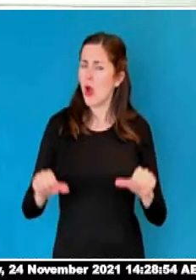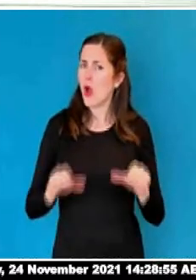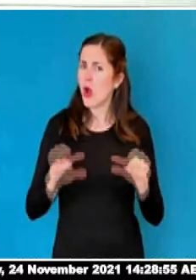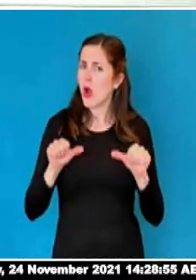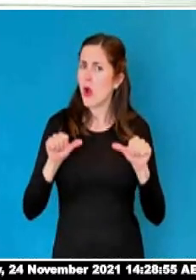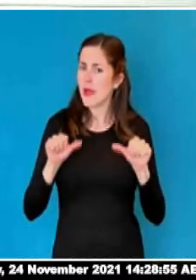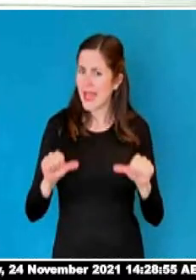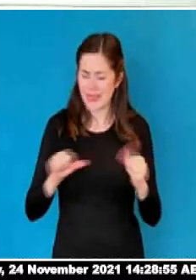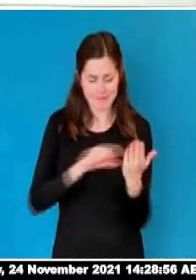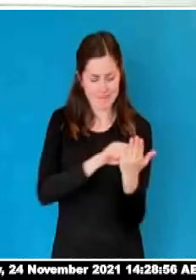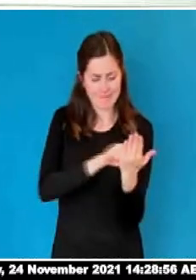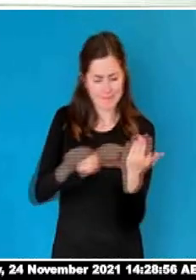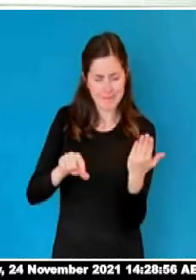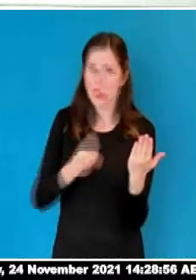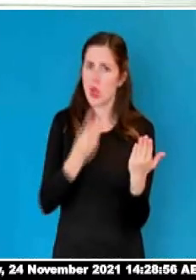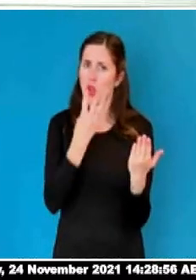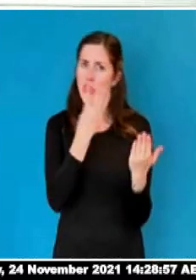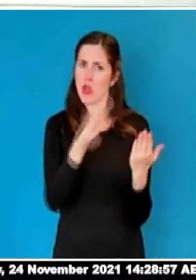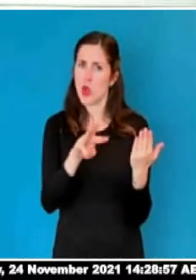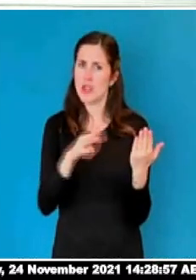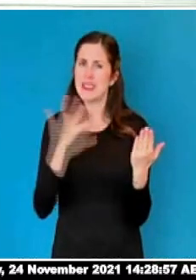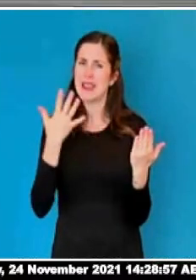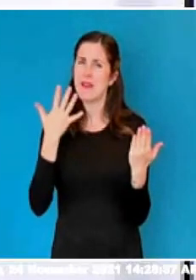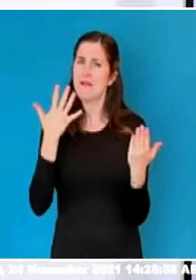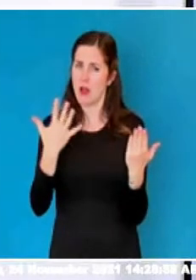in paragraph 35 where you tell the Royal Commission that: